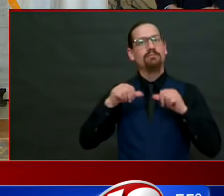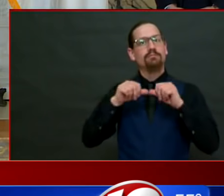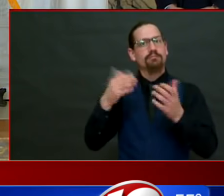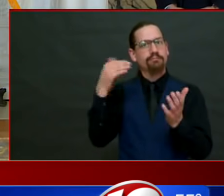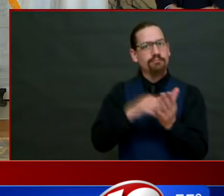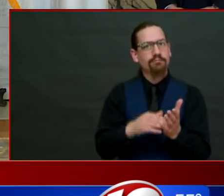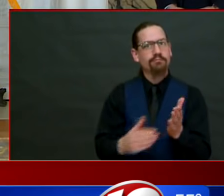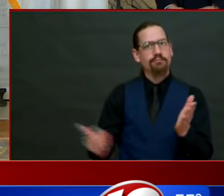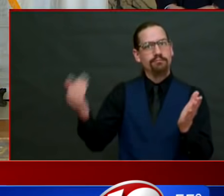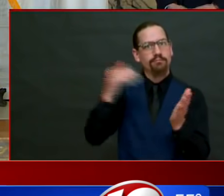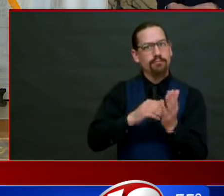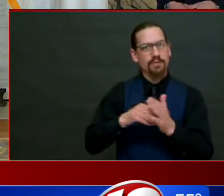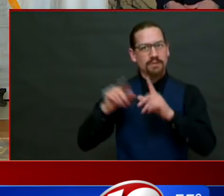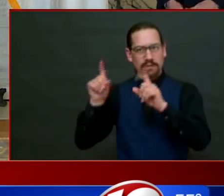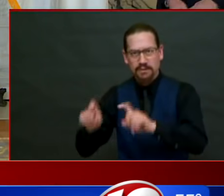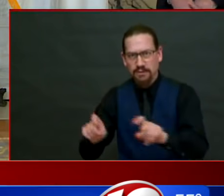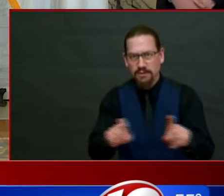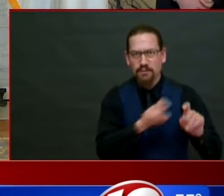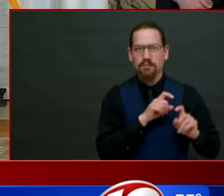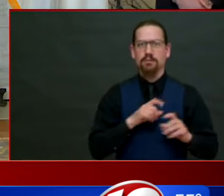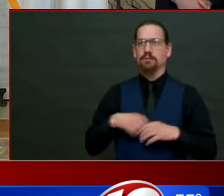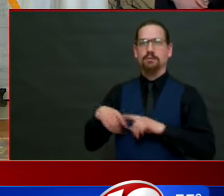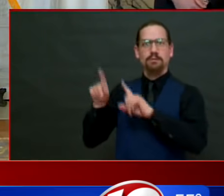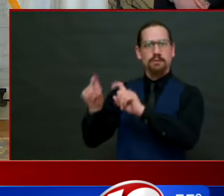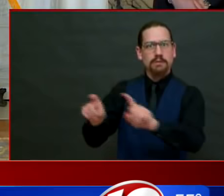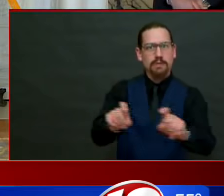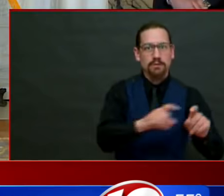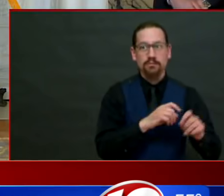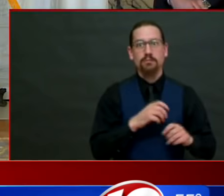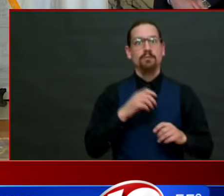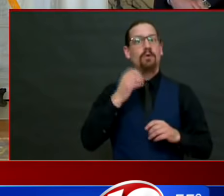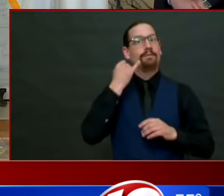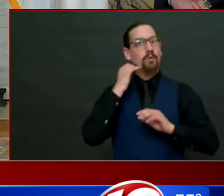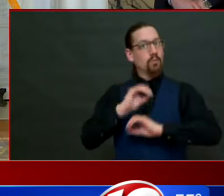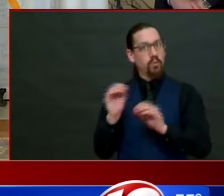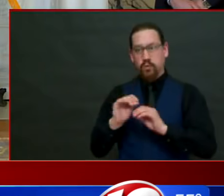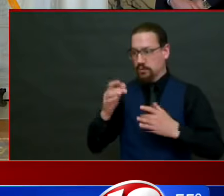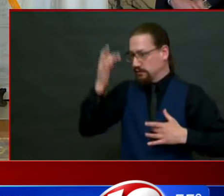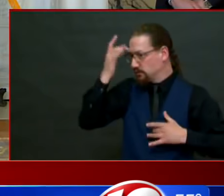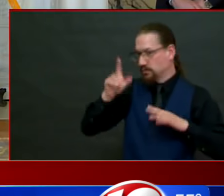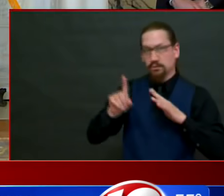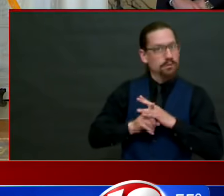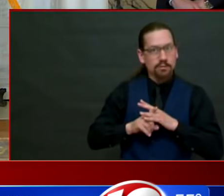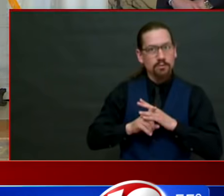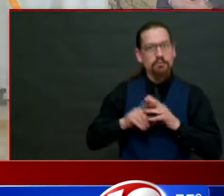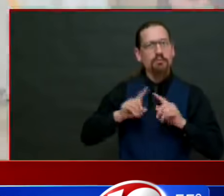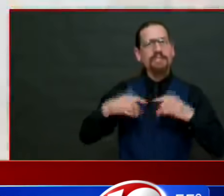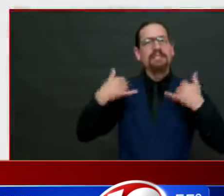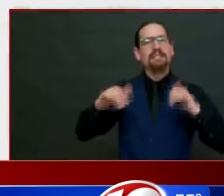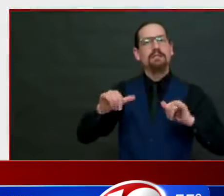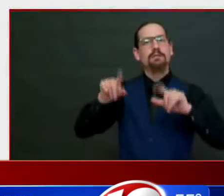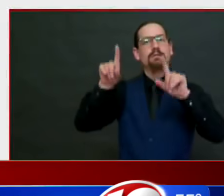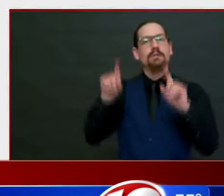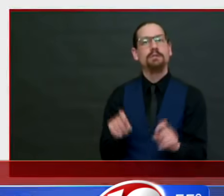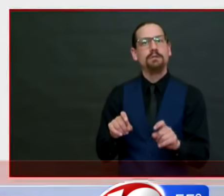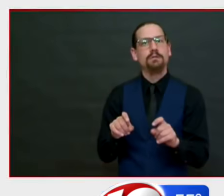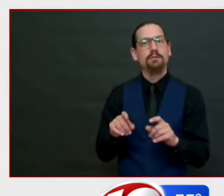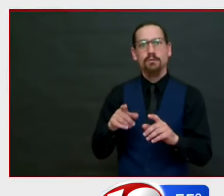SICK TOMORROW. WE'RE GOING TO HAVE TO HAVE